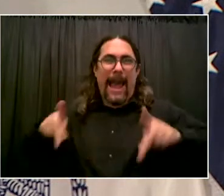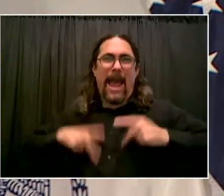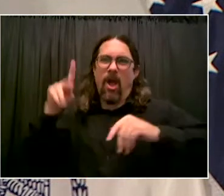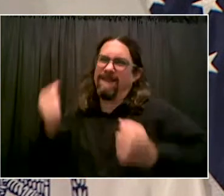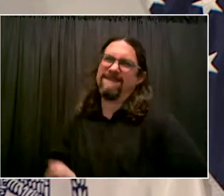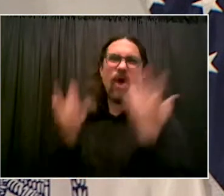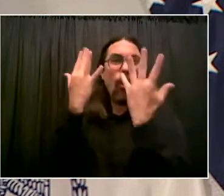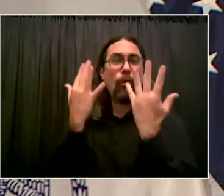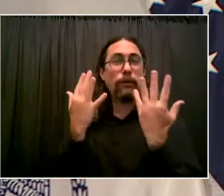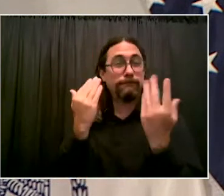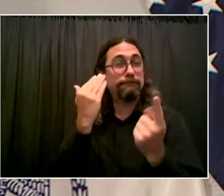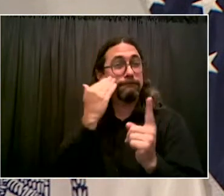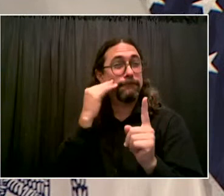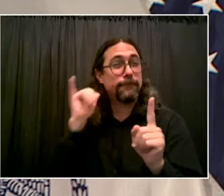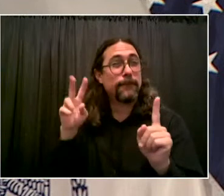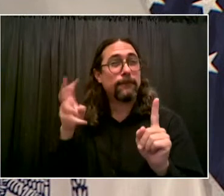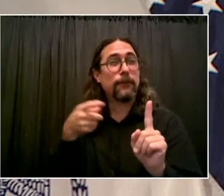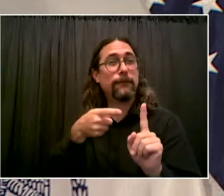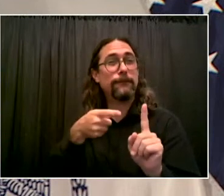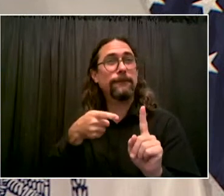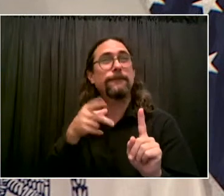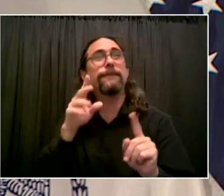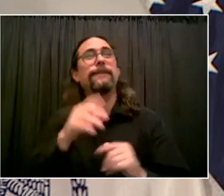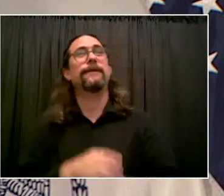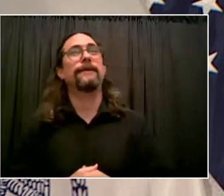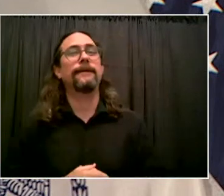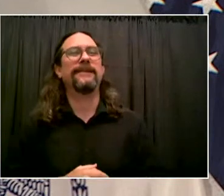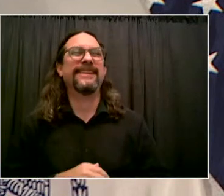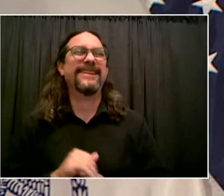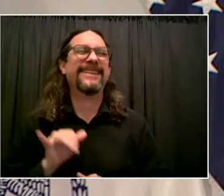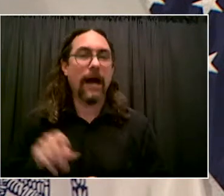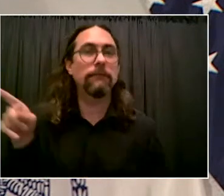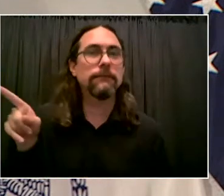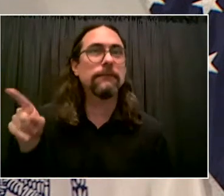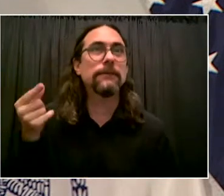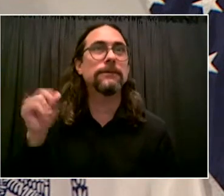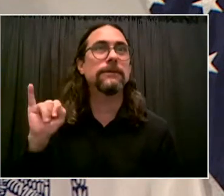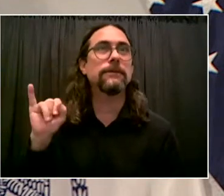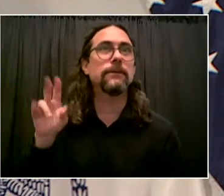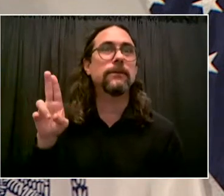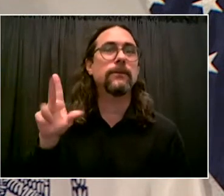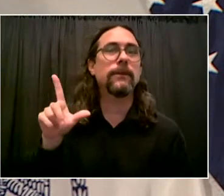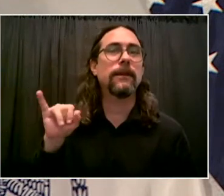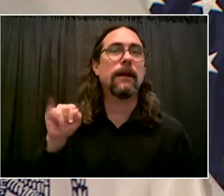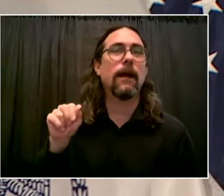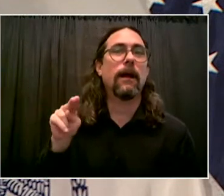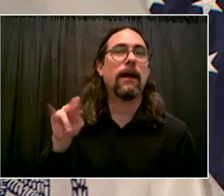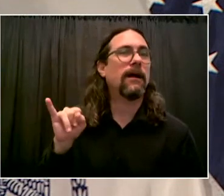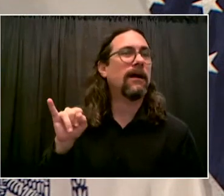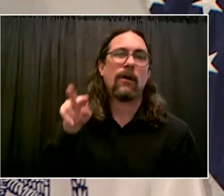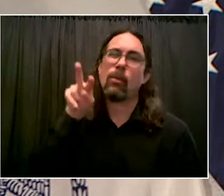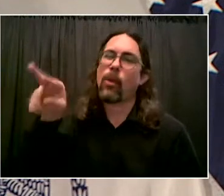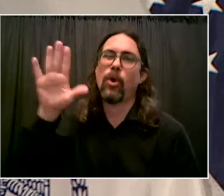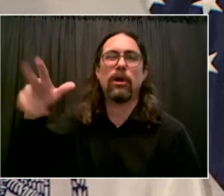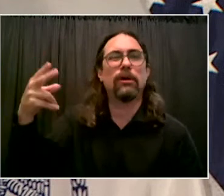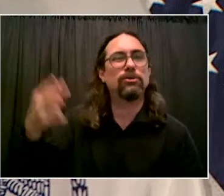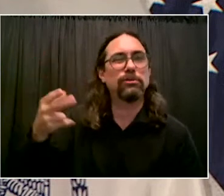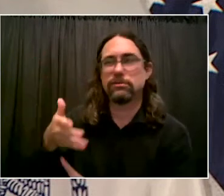LIKE TO RAISE RIGHT NOW. >A> NHED R, HE HAD HIS LAW